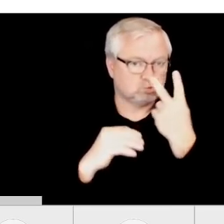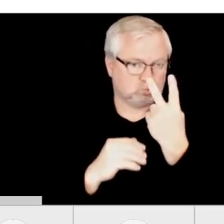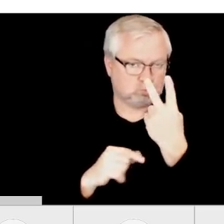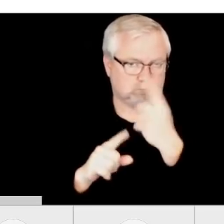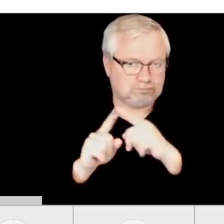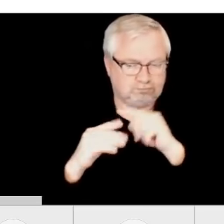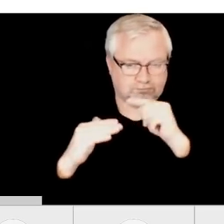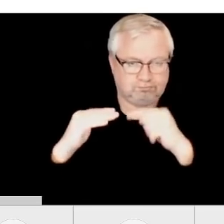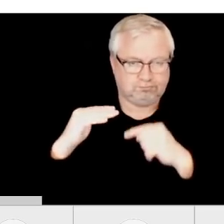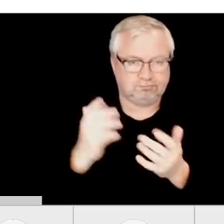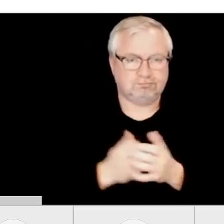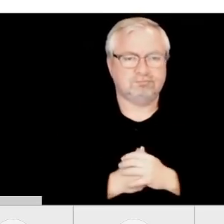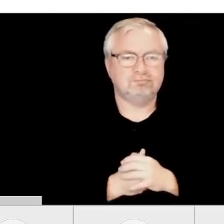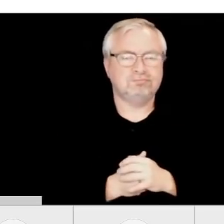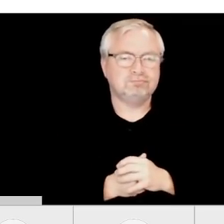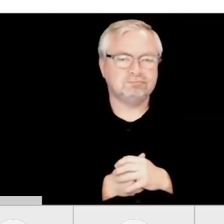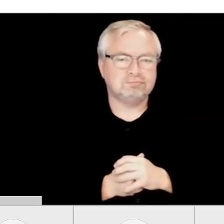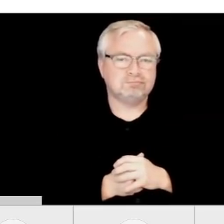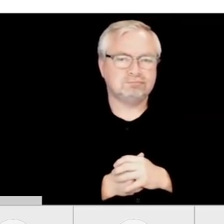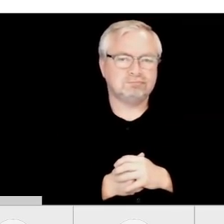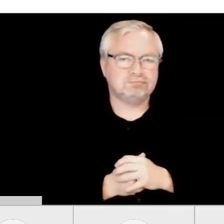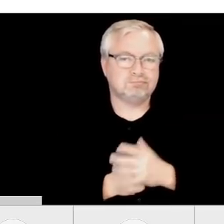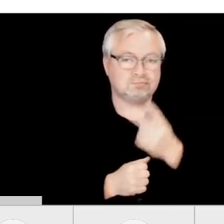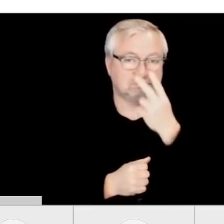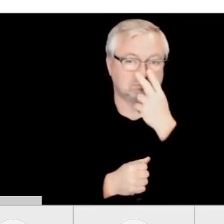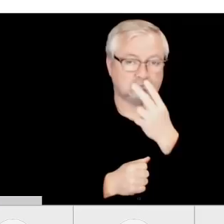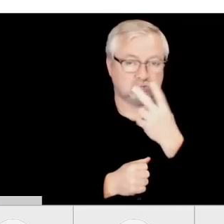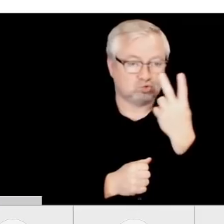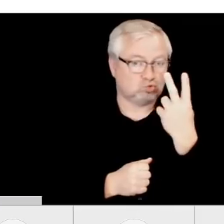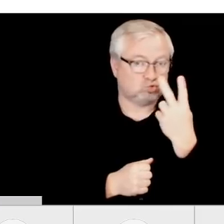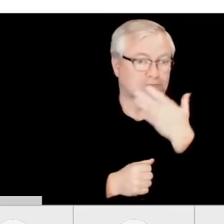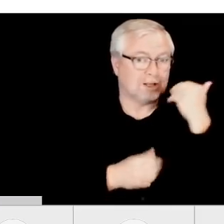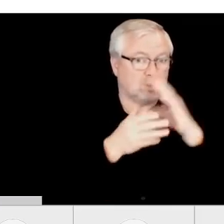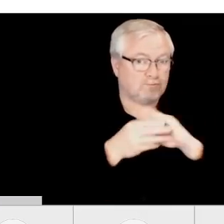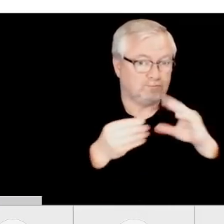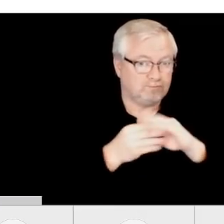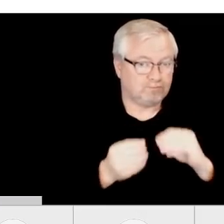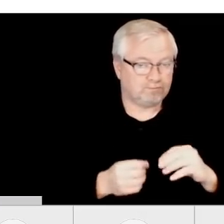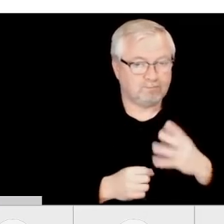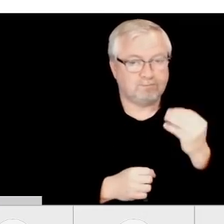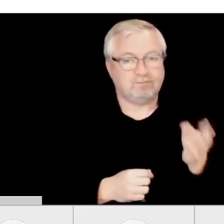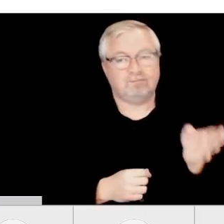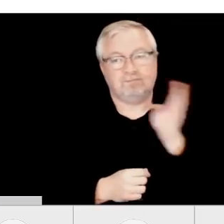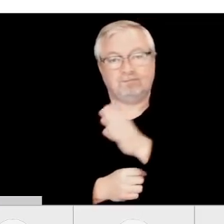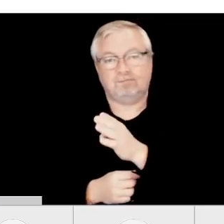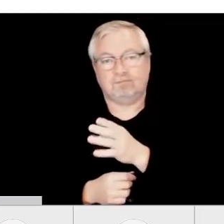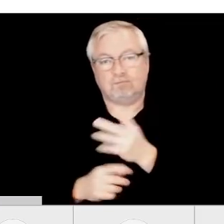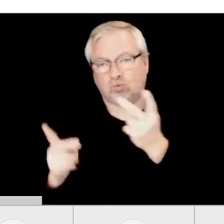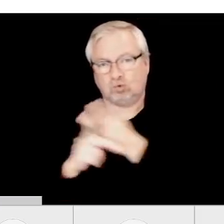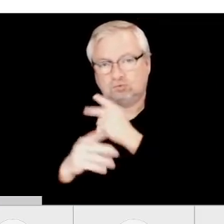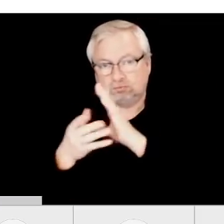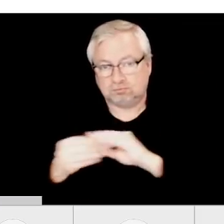And under the worst testing scenario, we have low sensitivity in the tests.